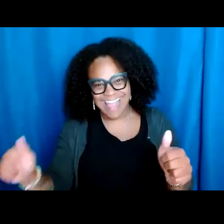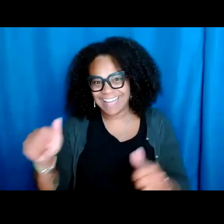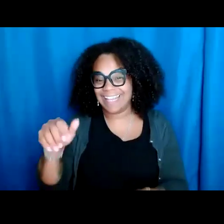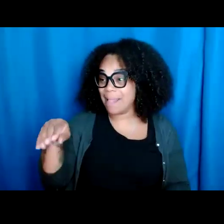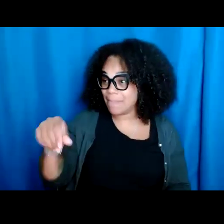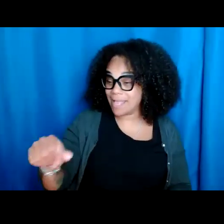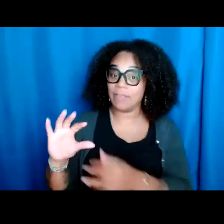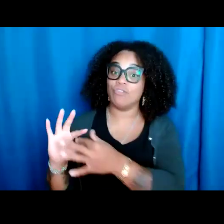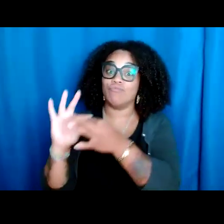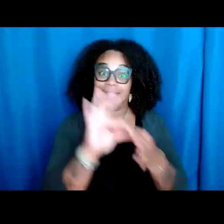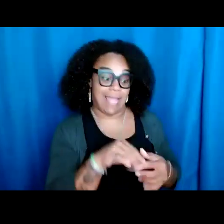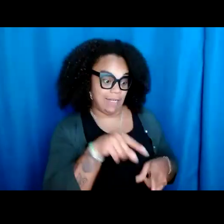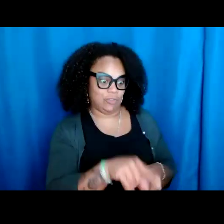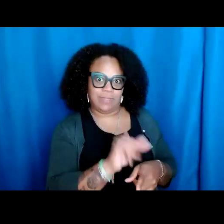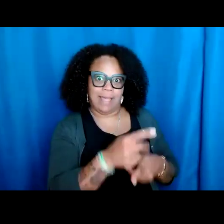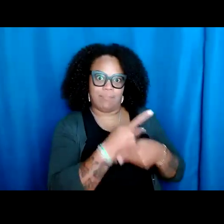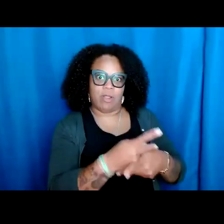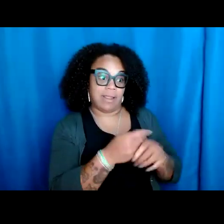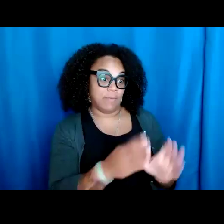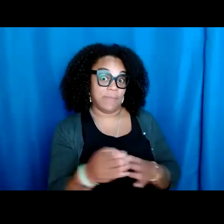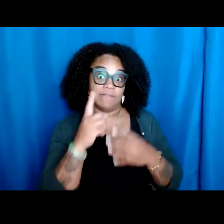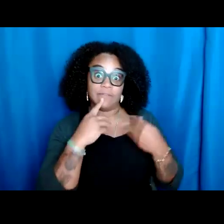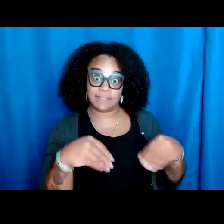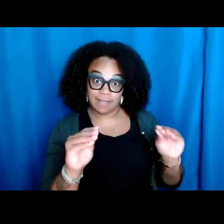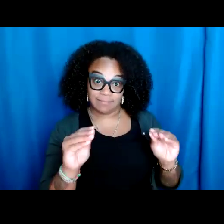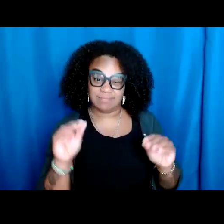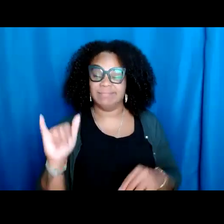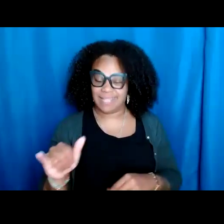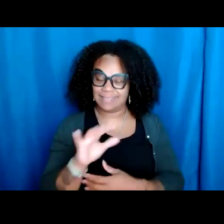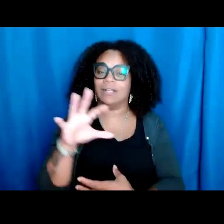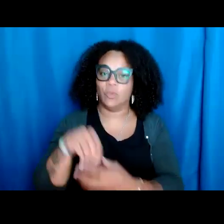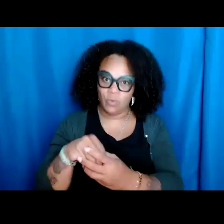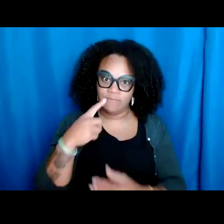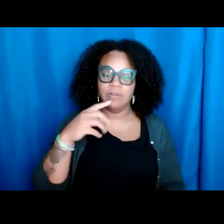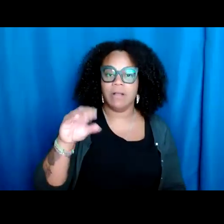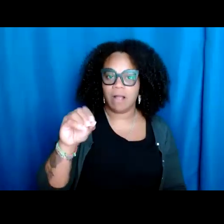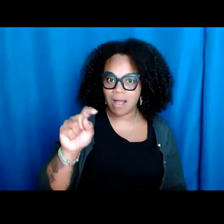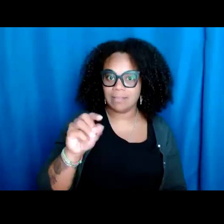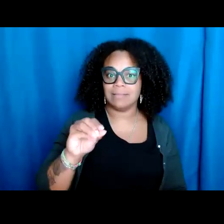that product ready for sale. Those are going to be your -- part of your cost of goods sold,